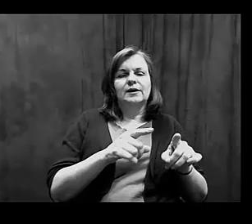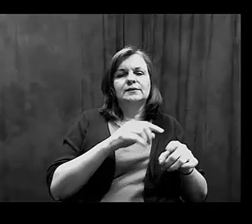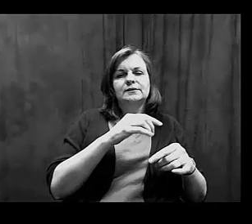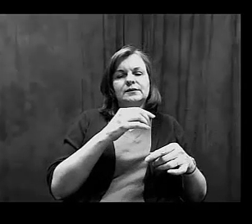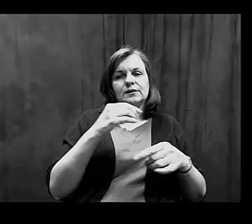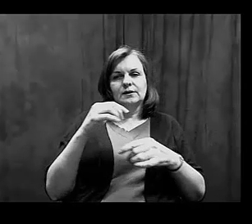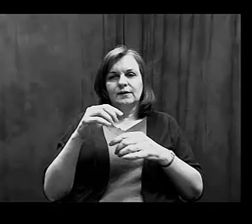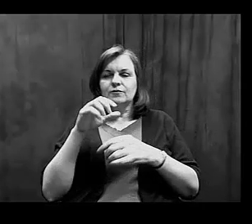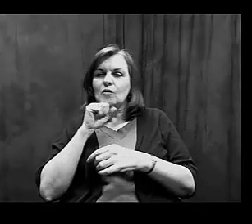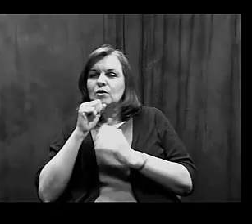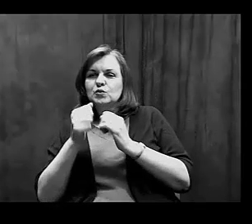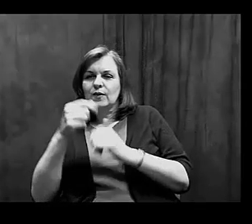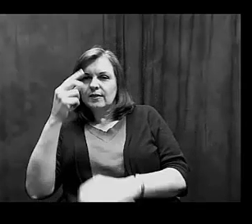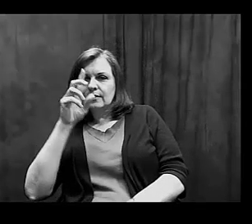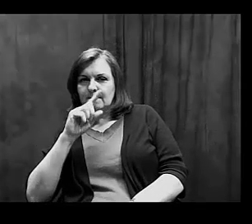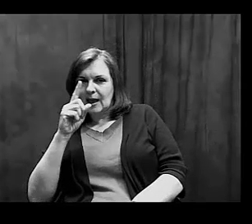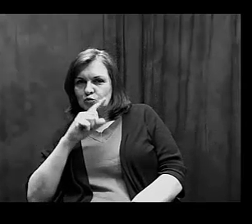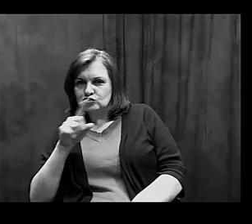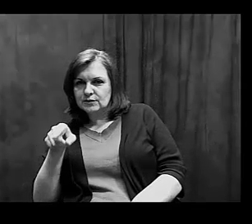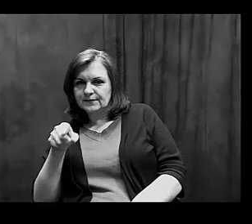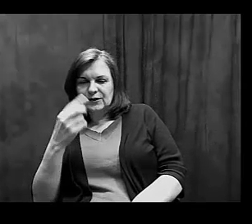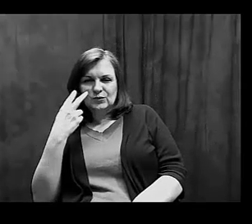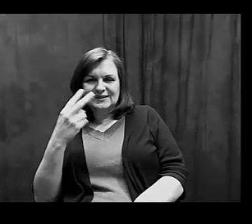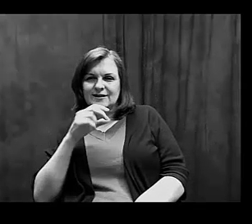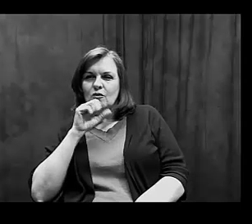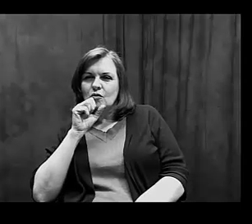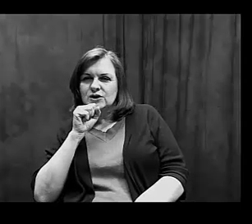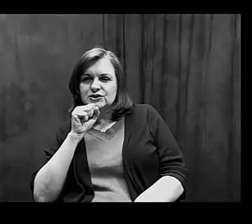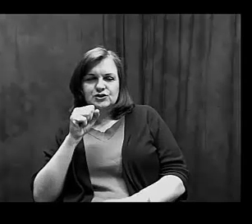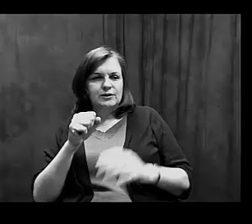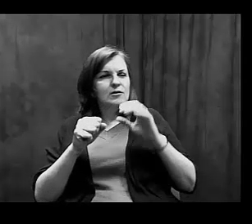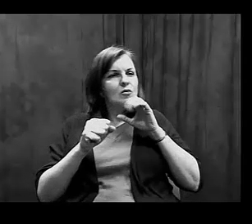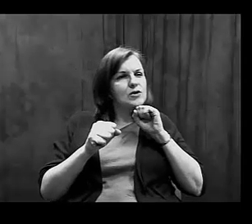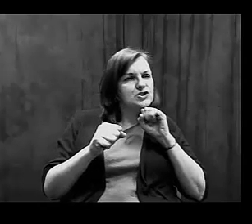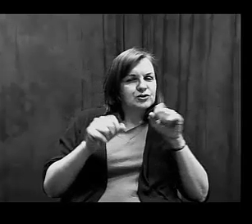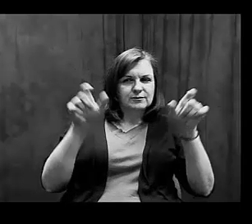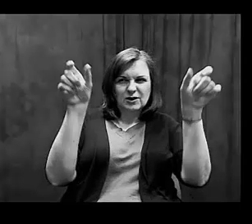orange here we orange lunch here we get orange here we get orange here